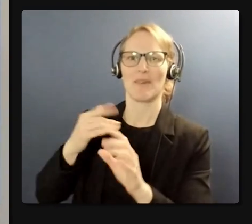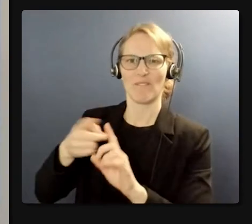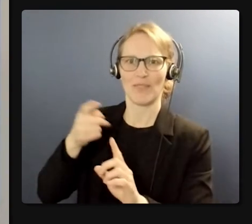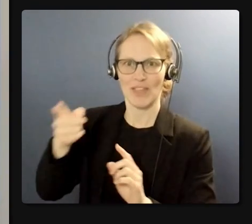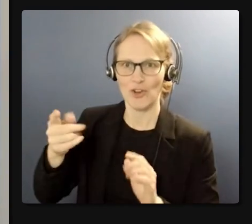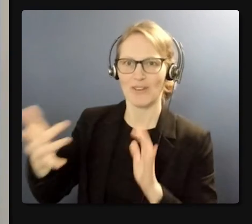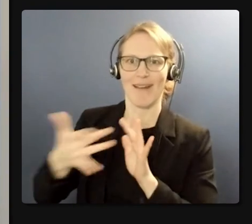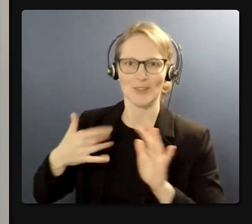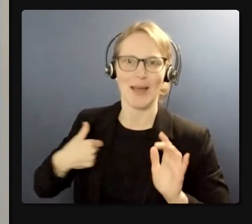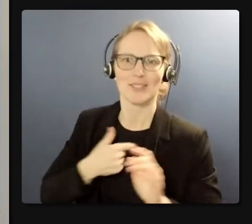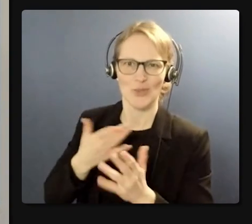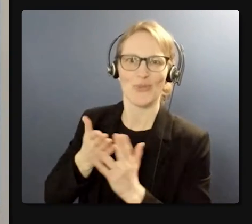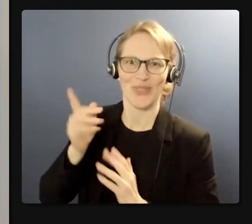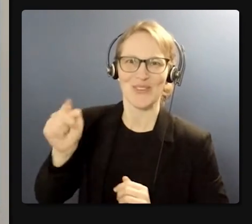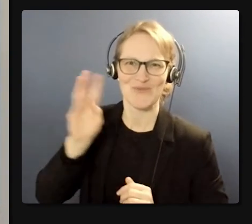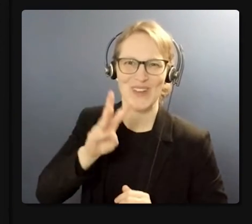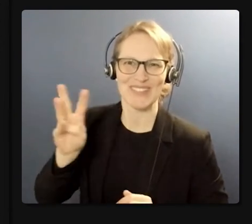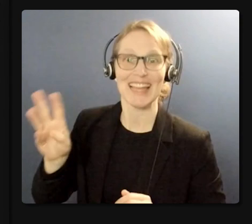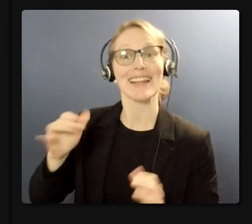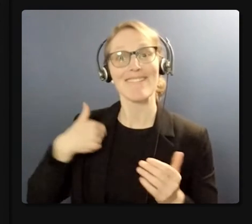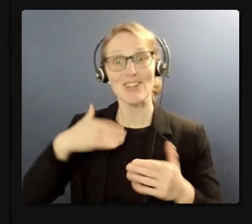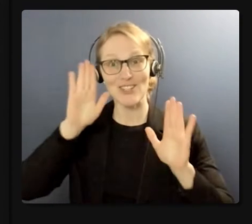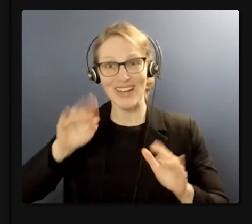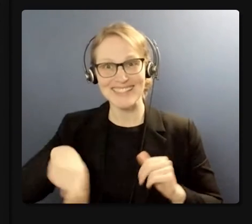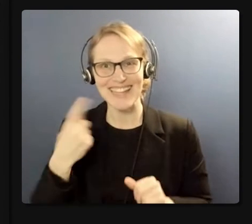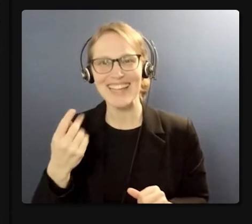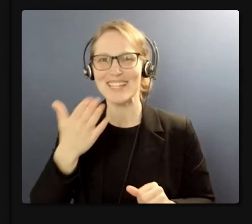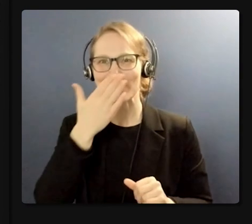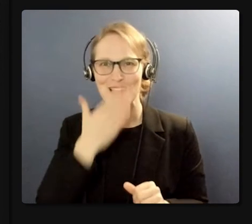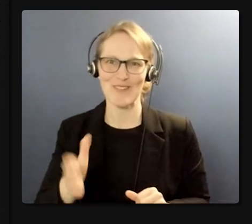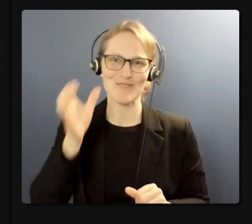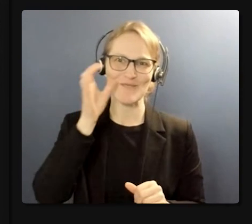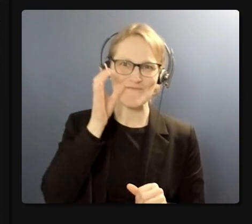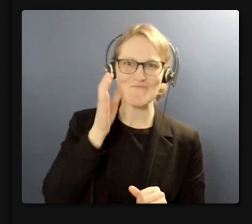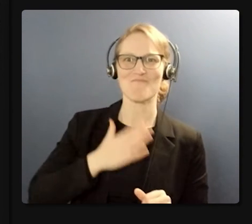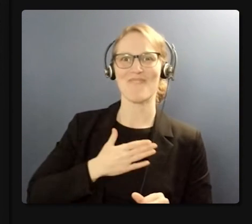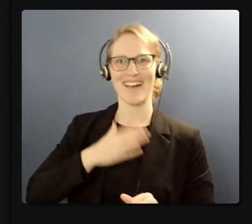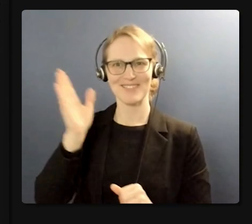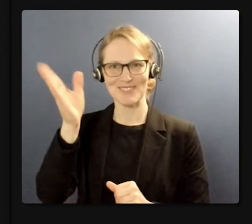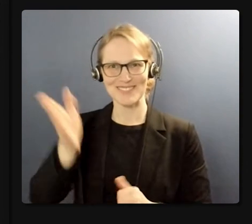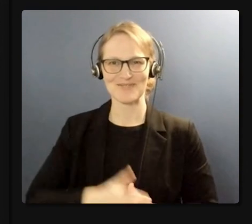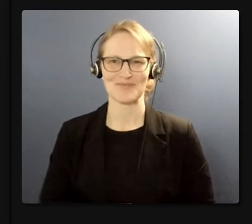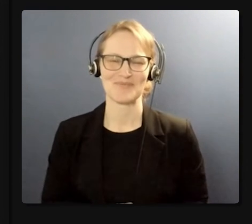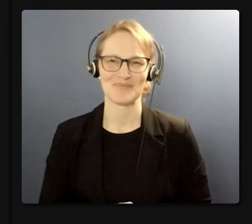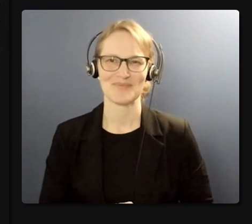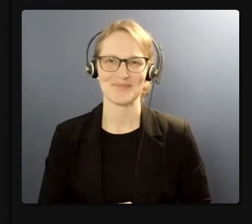and reach out to us if you want to talk. [Samuel] You have a great day and thank you for listening to this talk.